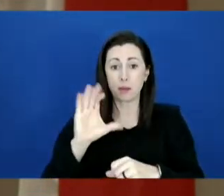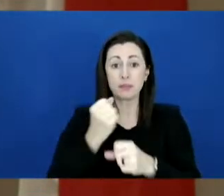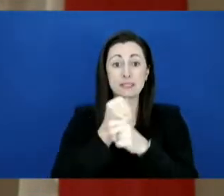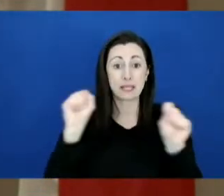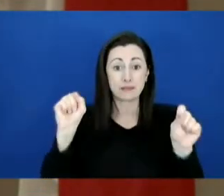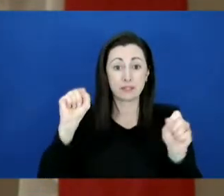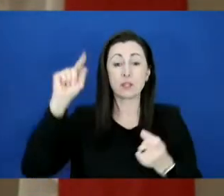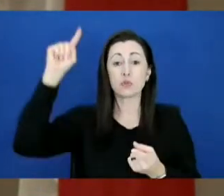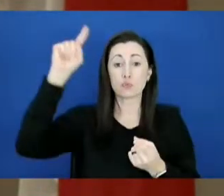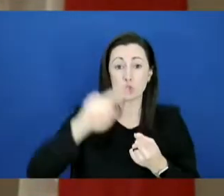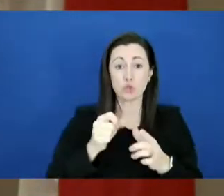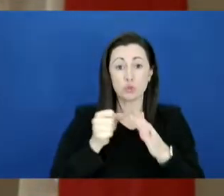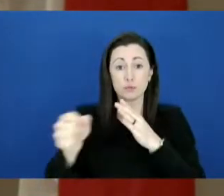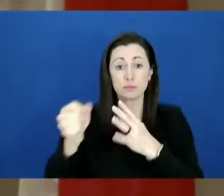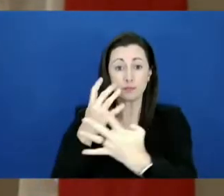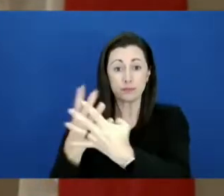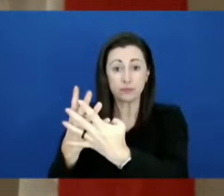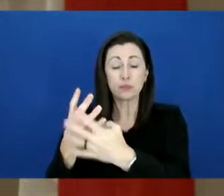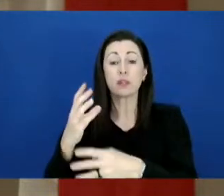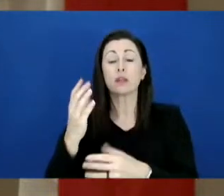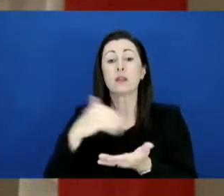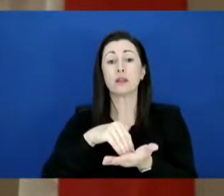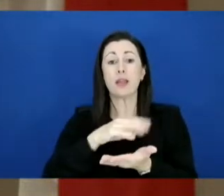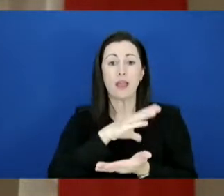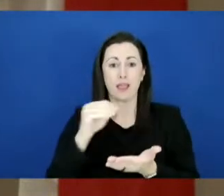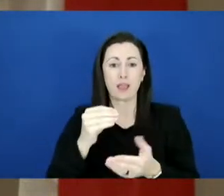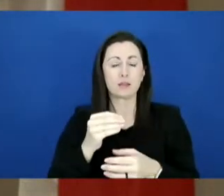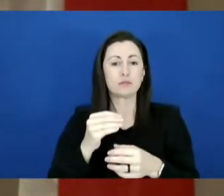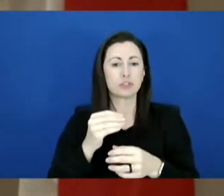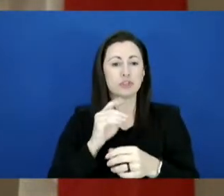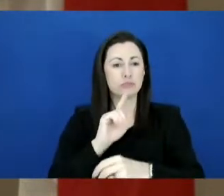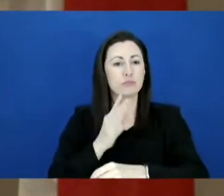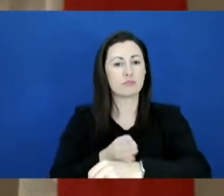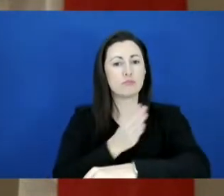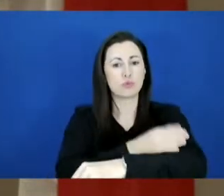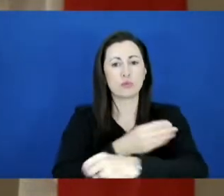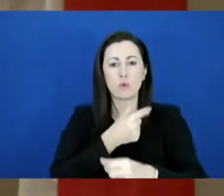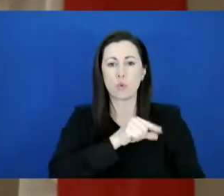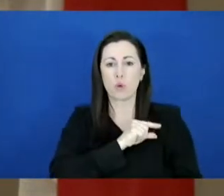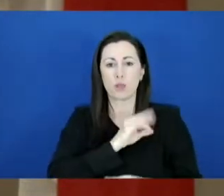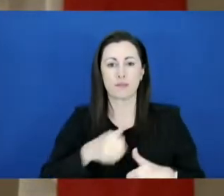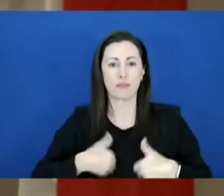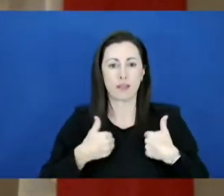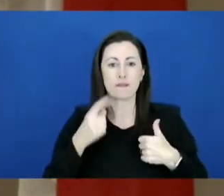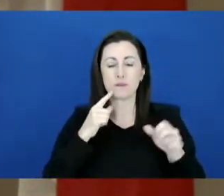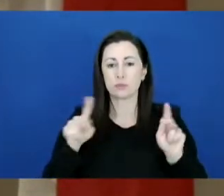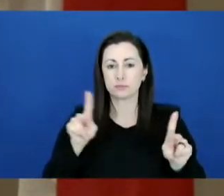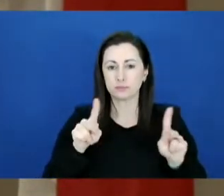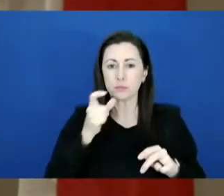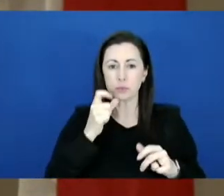WHEREAS, WE STRIVE TO IMPROVE